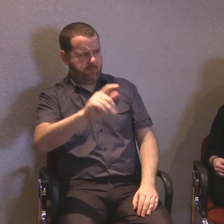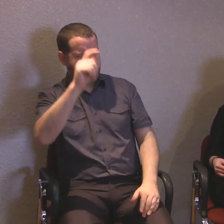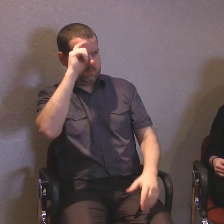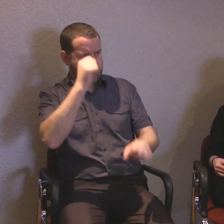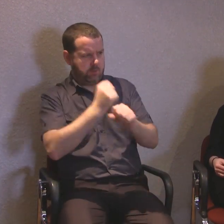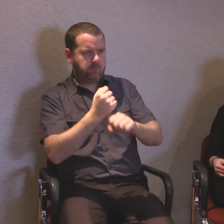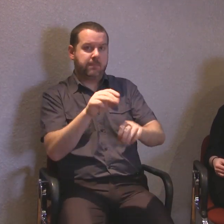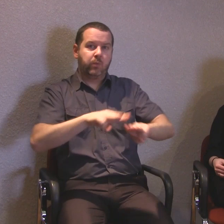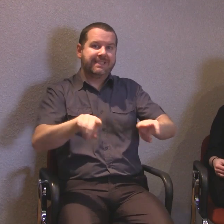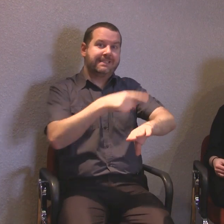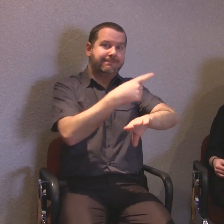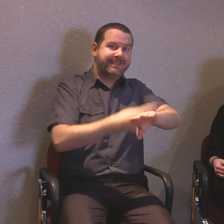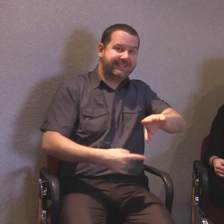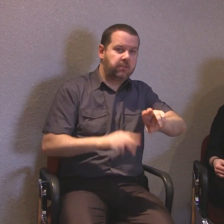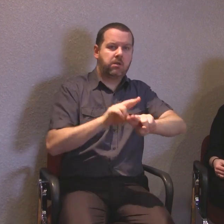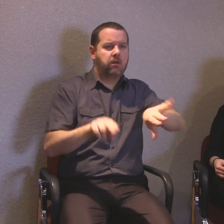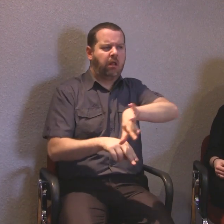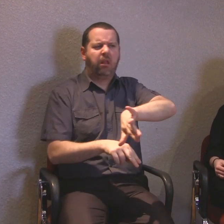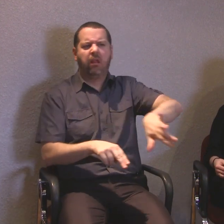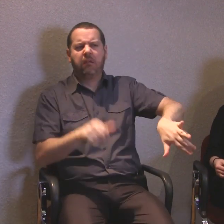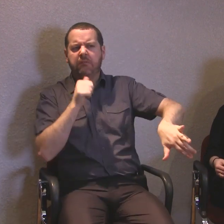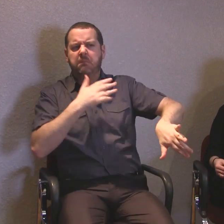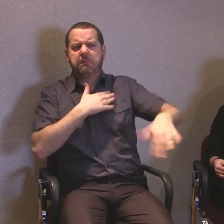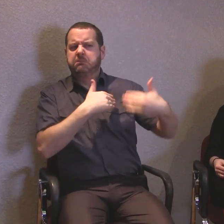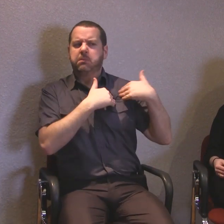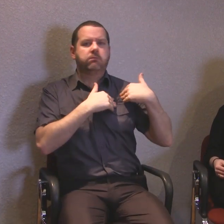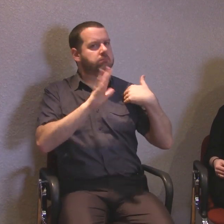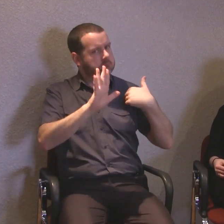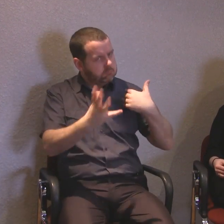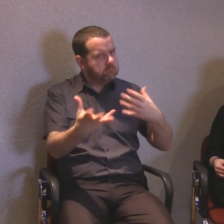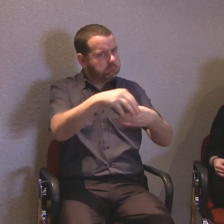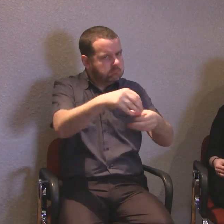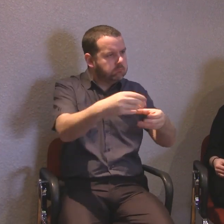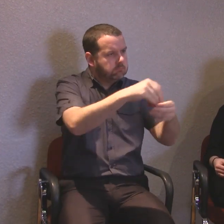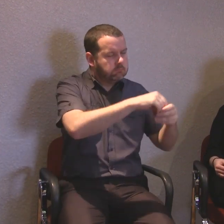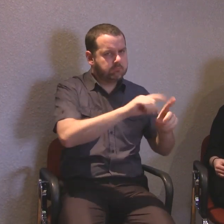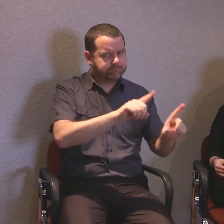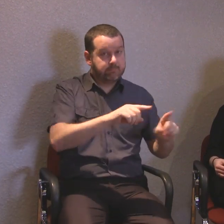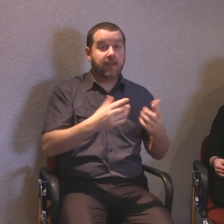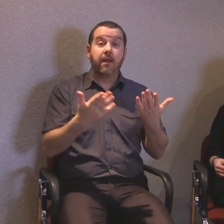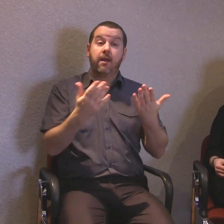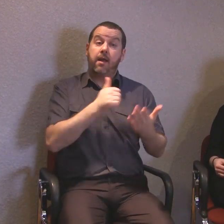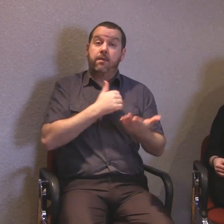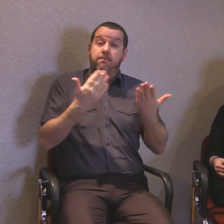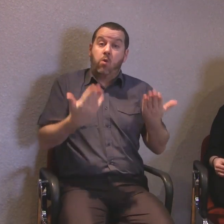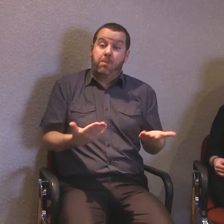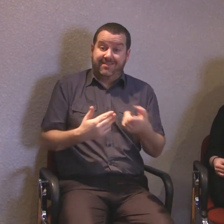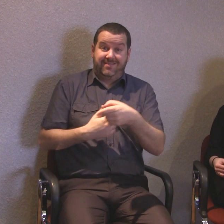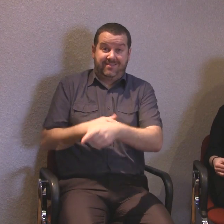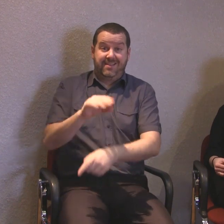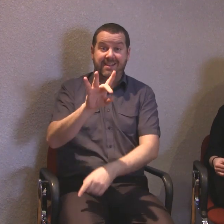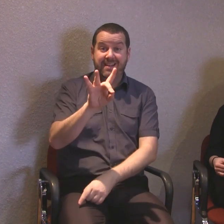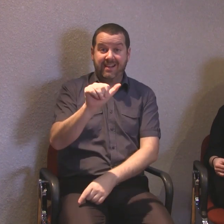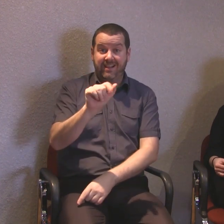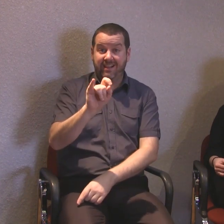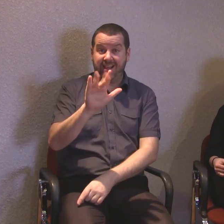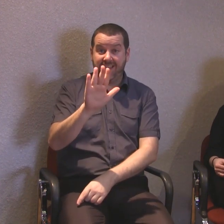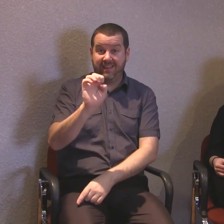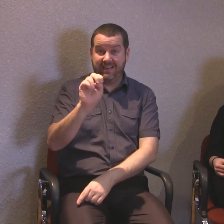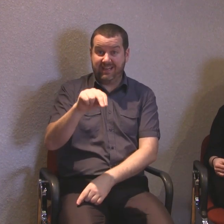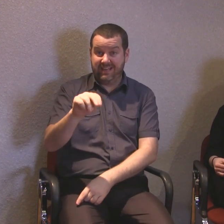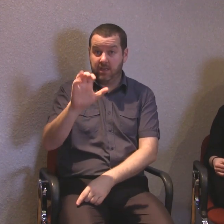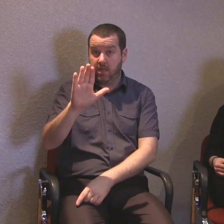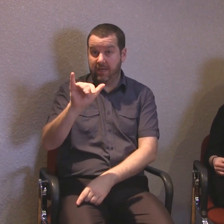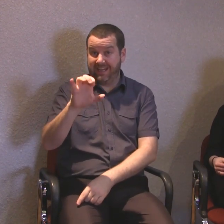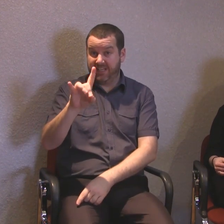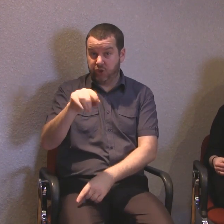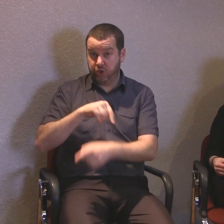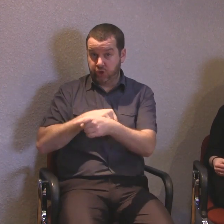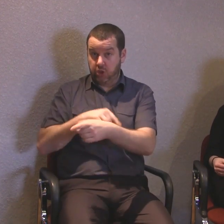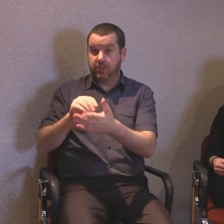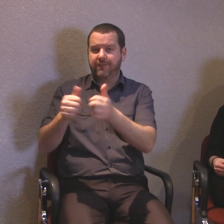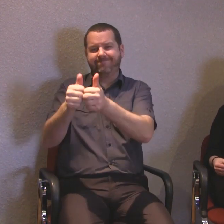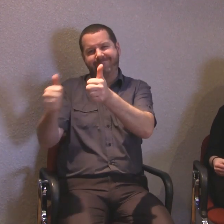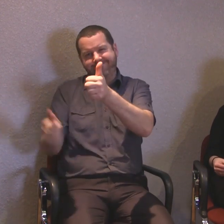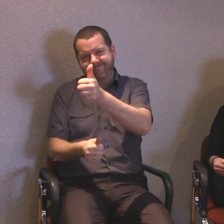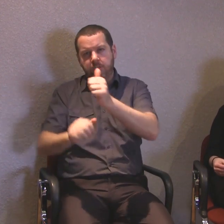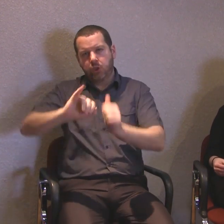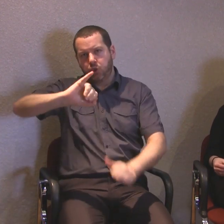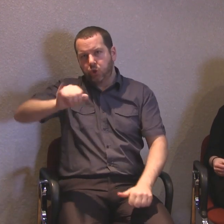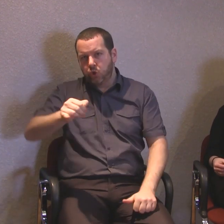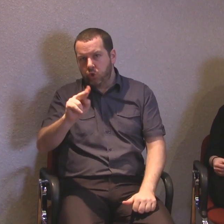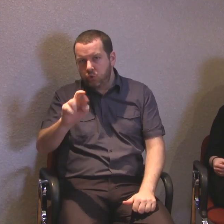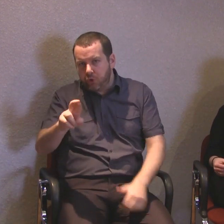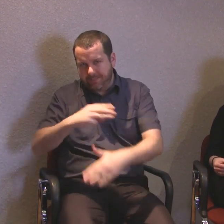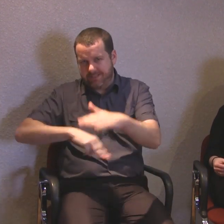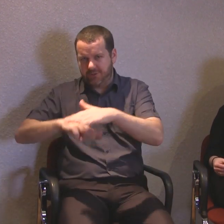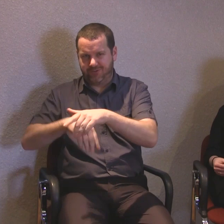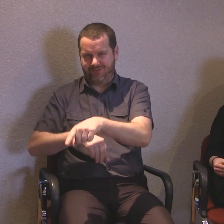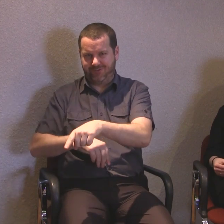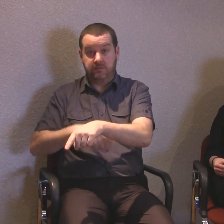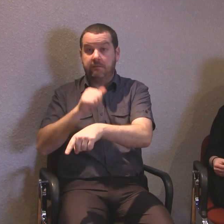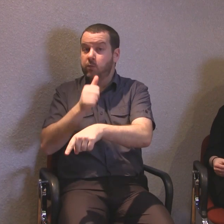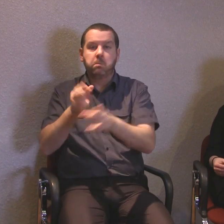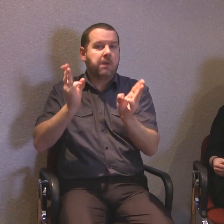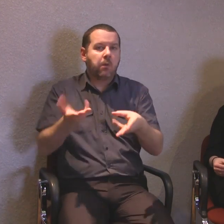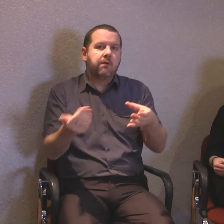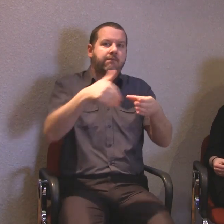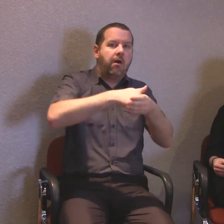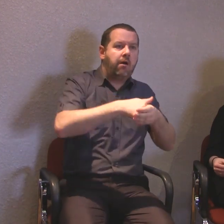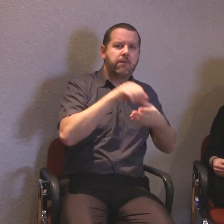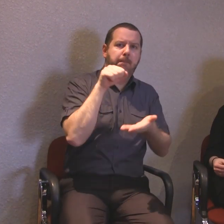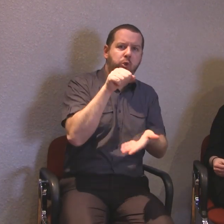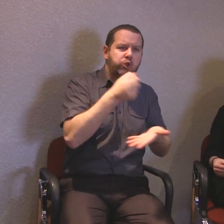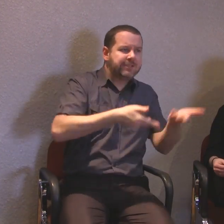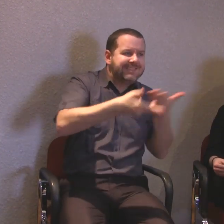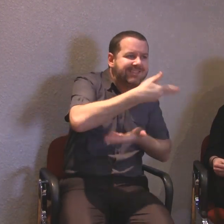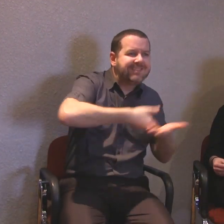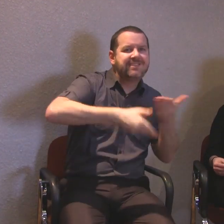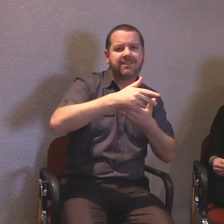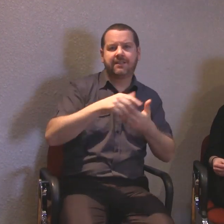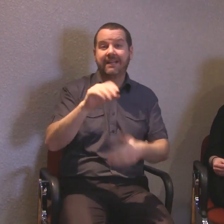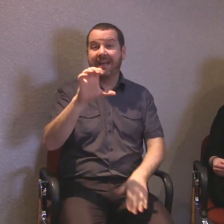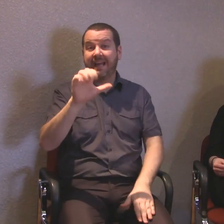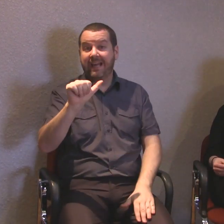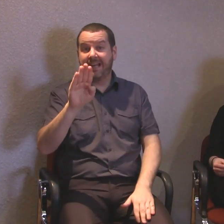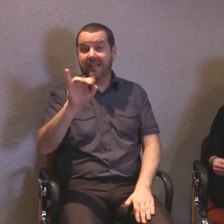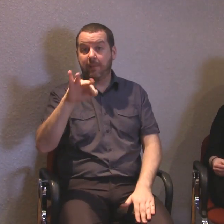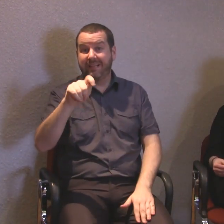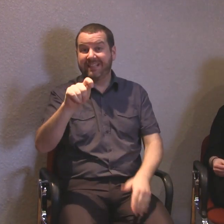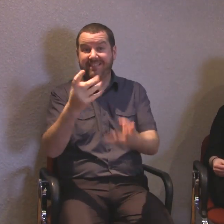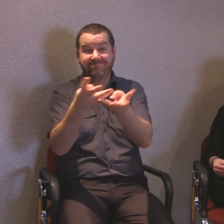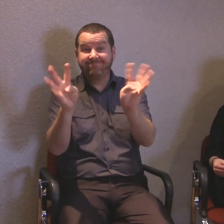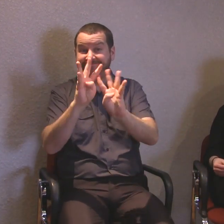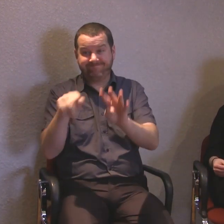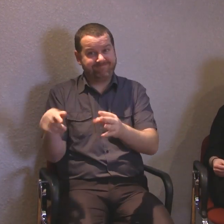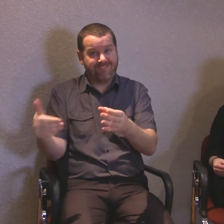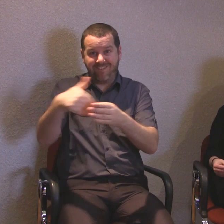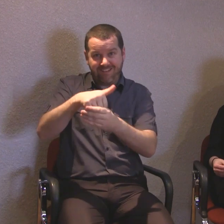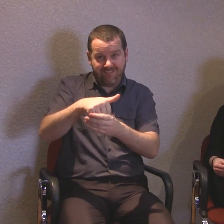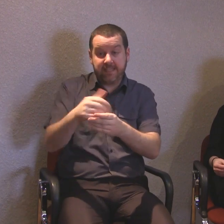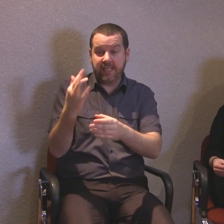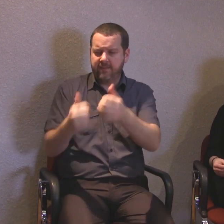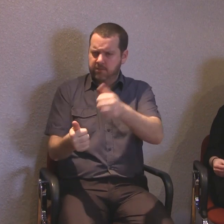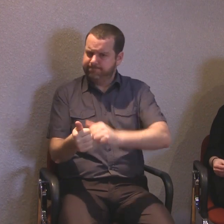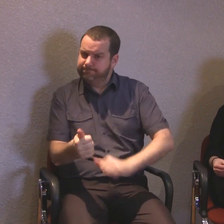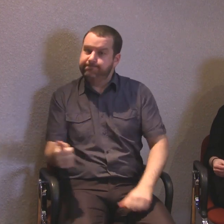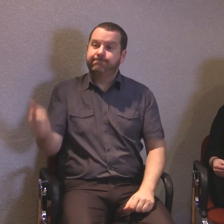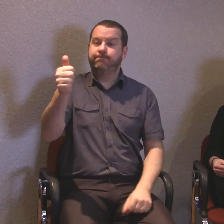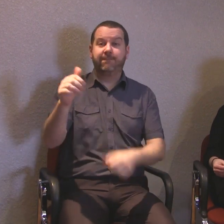Kathleen Lynch holds a junior ministry for disability, but she has no budget powers and does not hold a seat at the cabinet table.